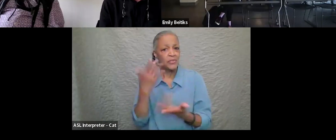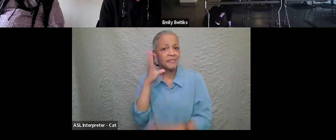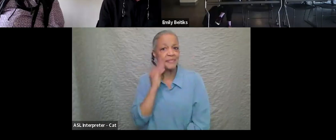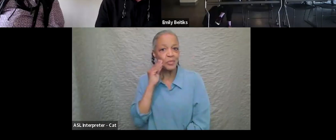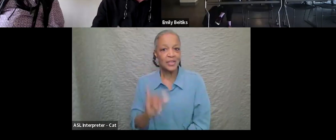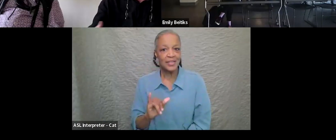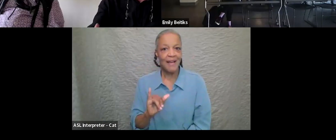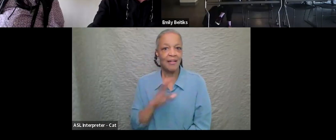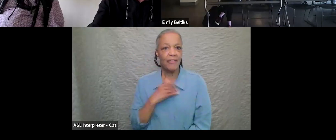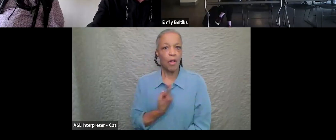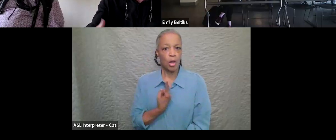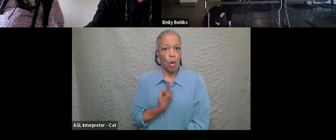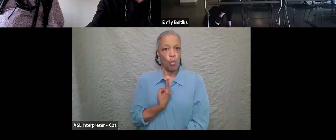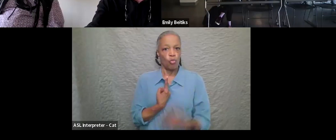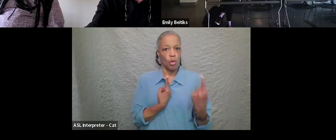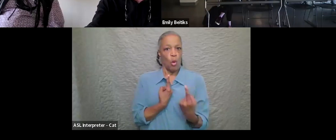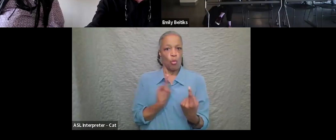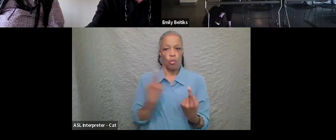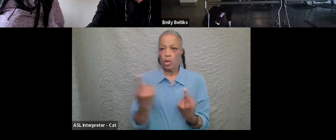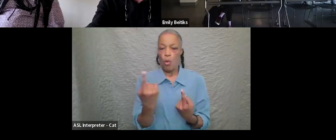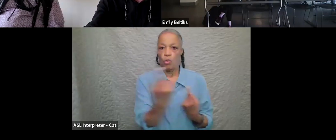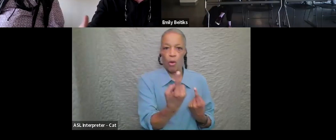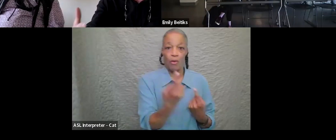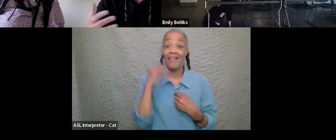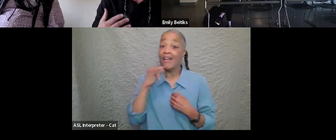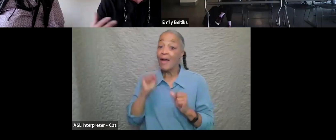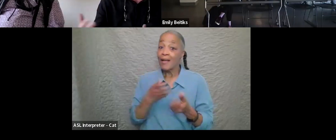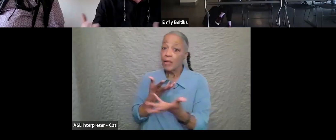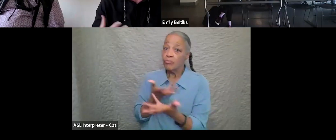And then so if I'm able to talk to them about it, we both, you know?